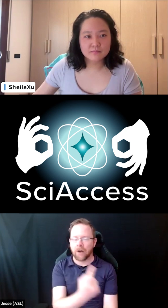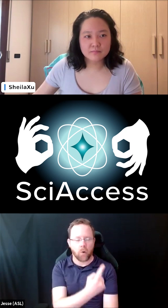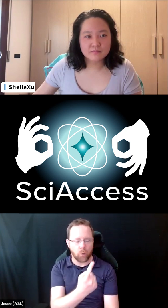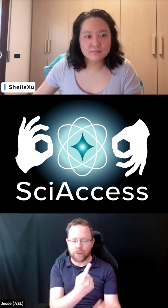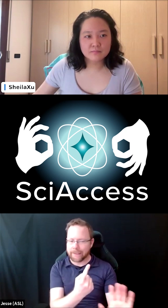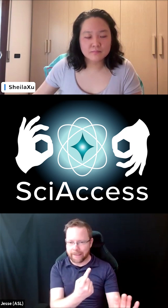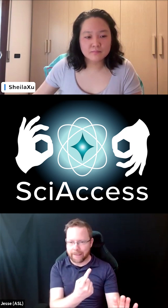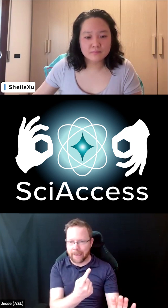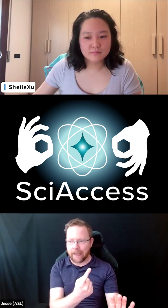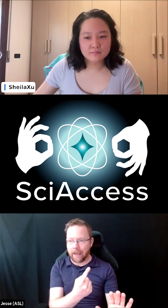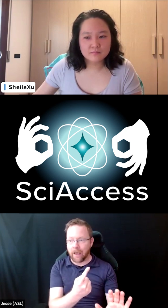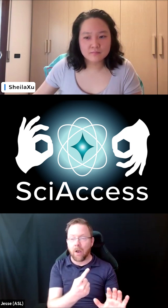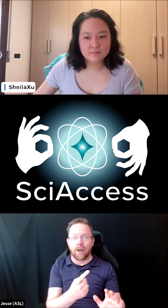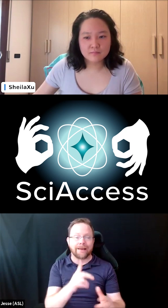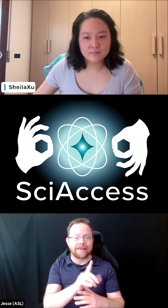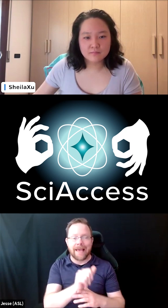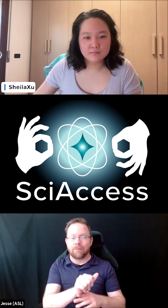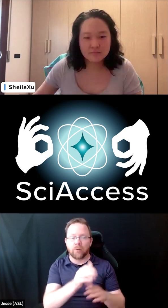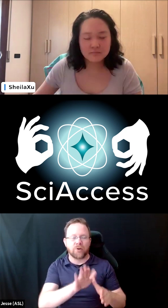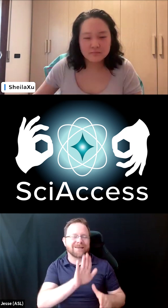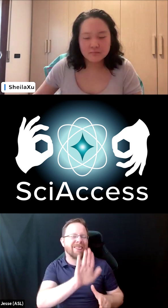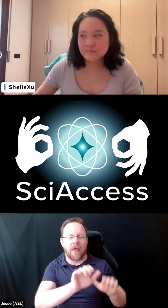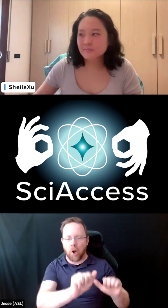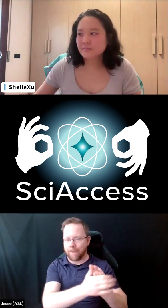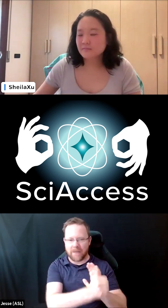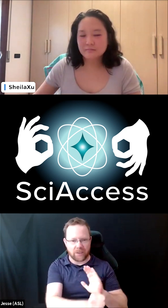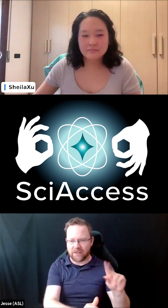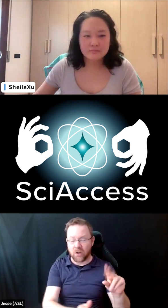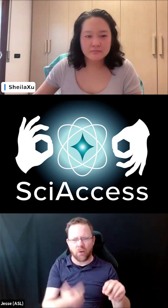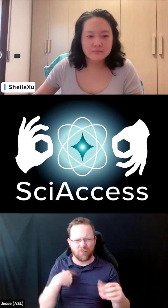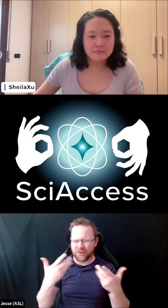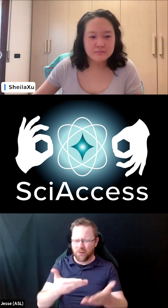on earth that it is quite possible for a disabled person